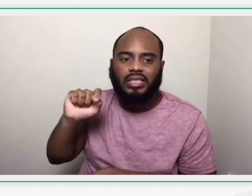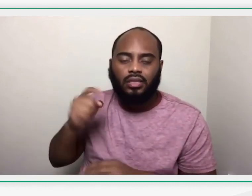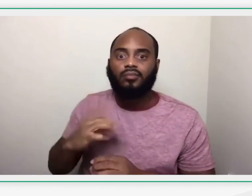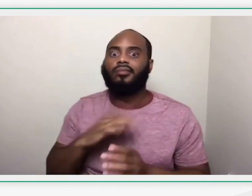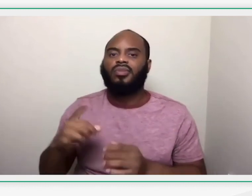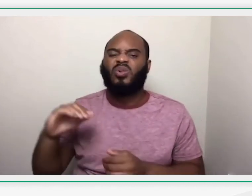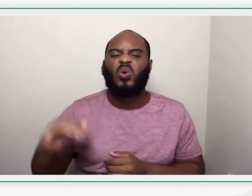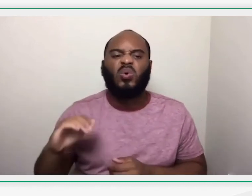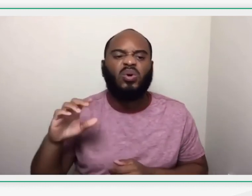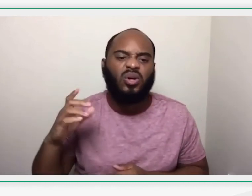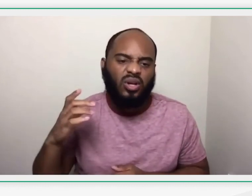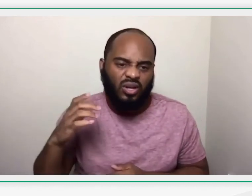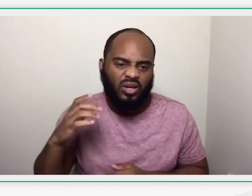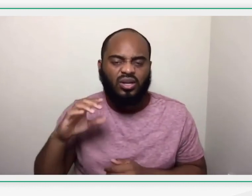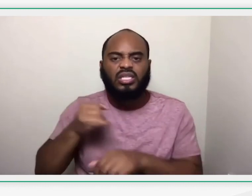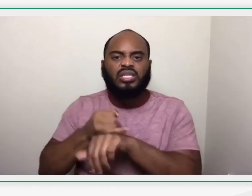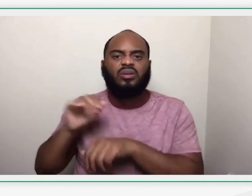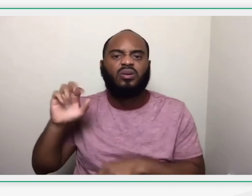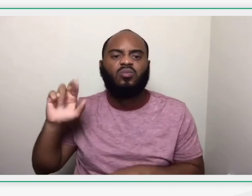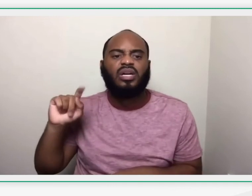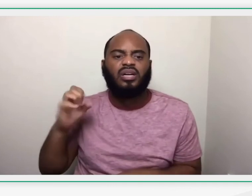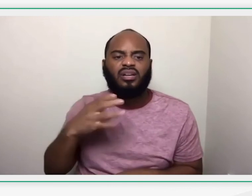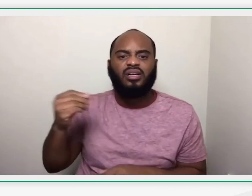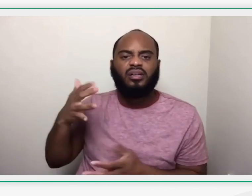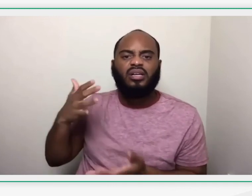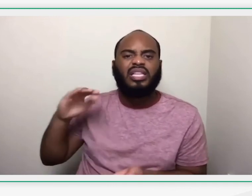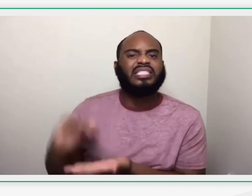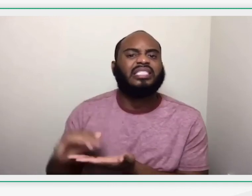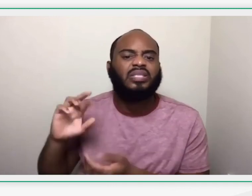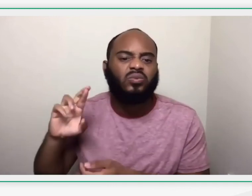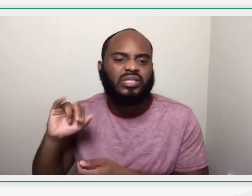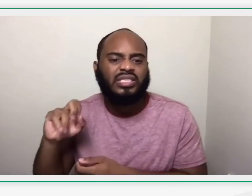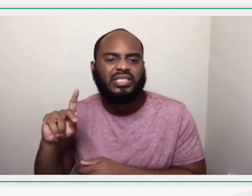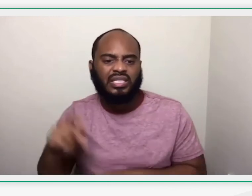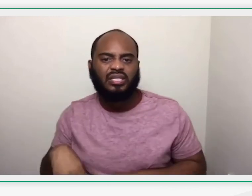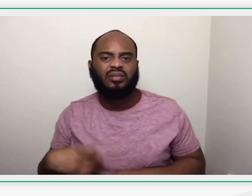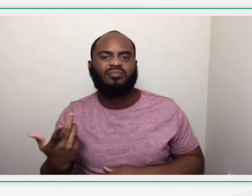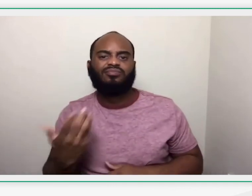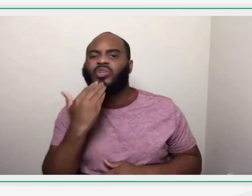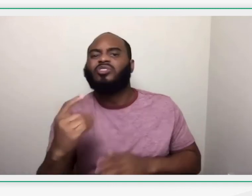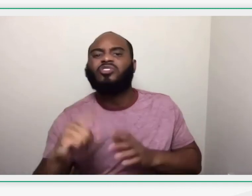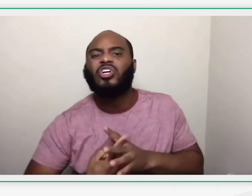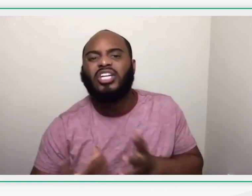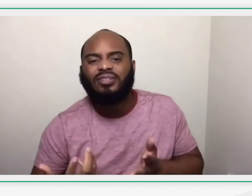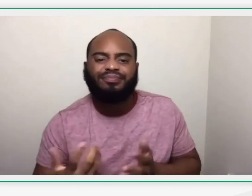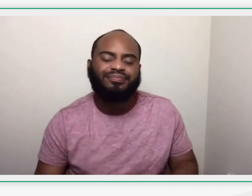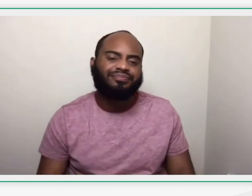And so, those are typically loans that are done by secured debt, where the banks reduce their risk. And, it's a good way to start.